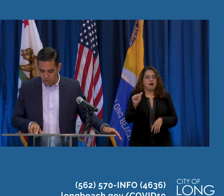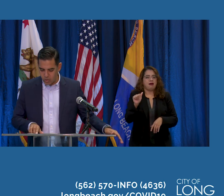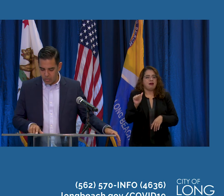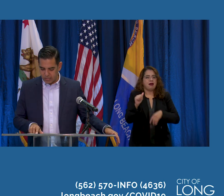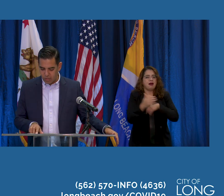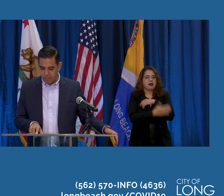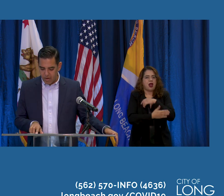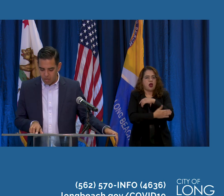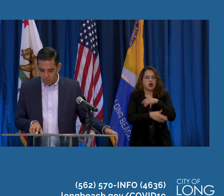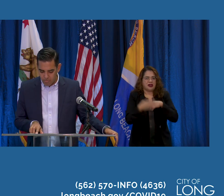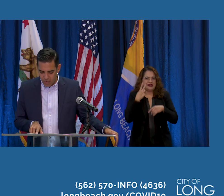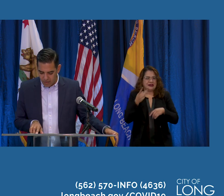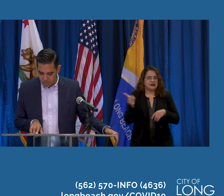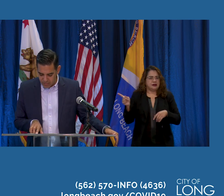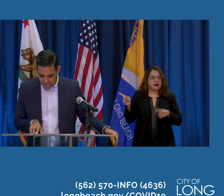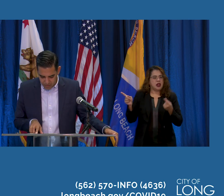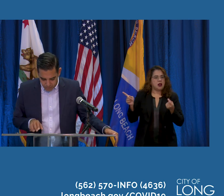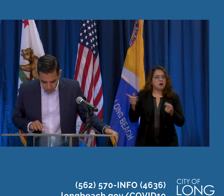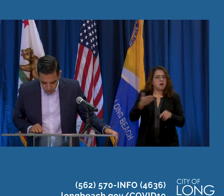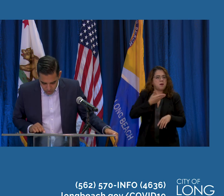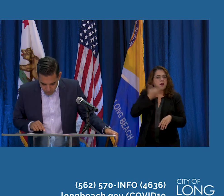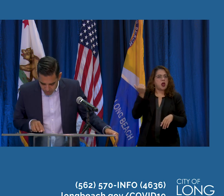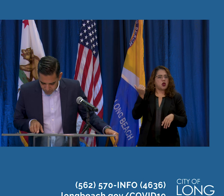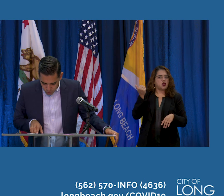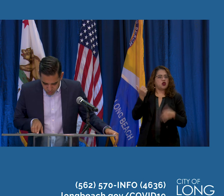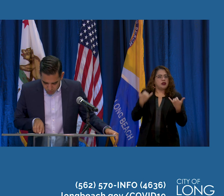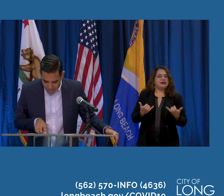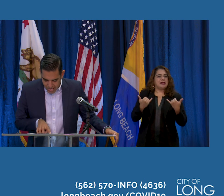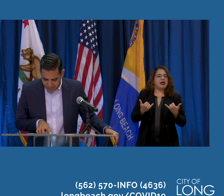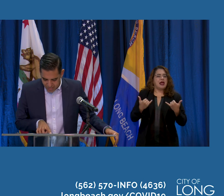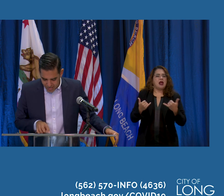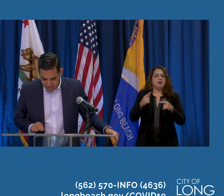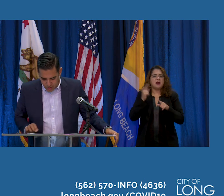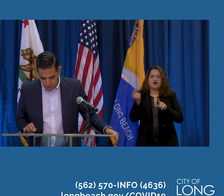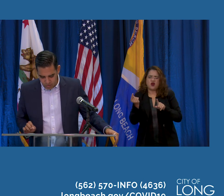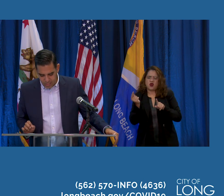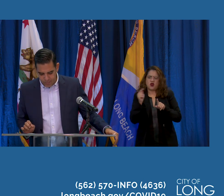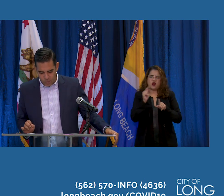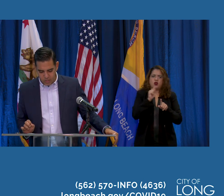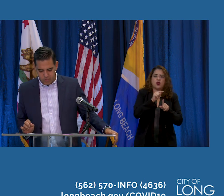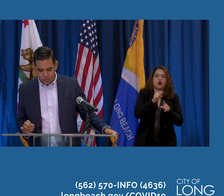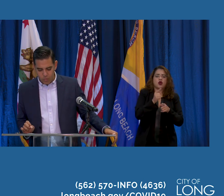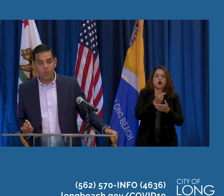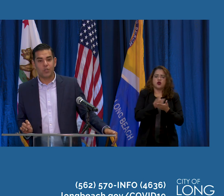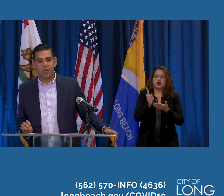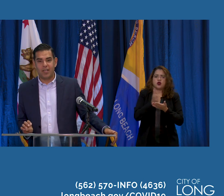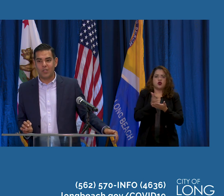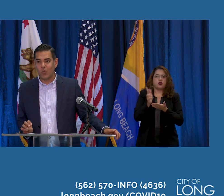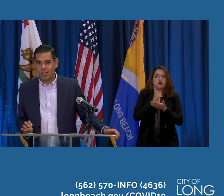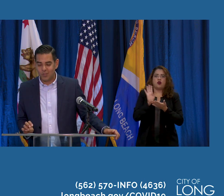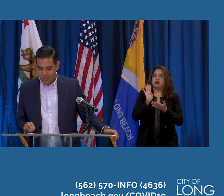We are doing a little better today, but if you just go back a couple of weeks, we weren't doing so well.